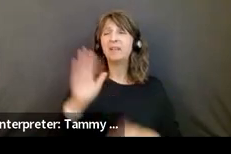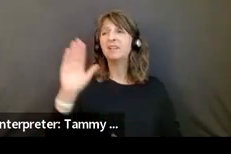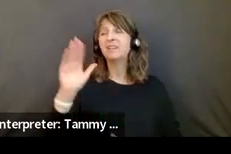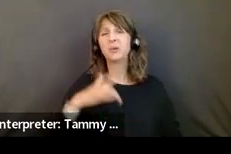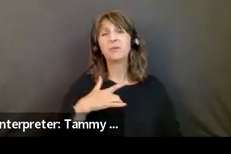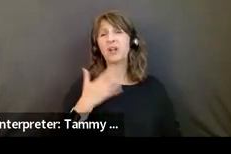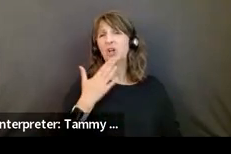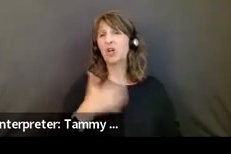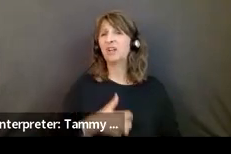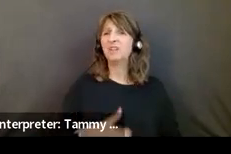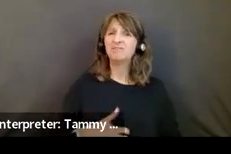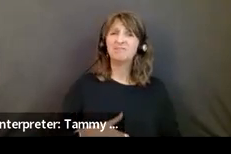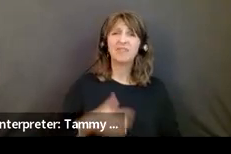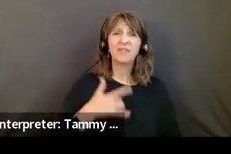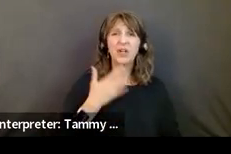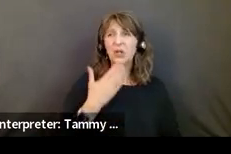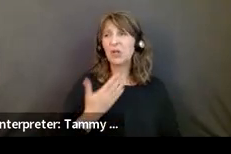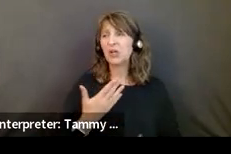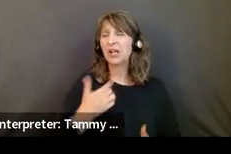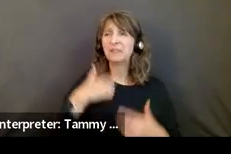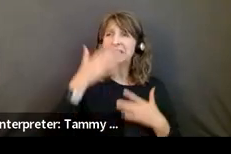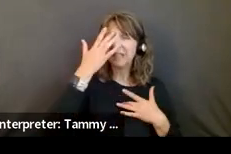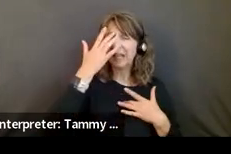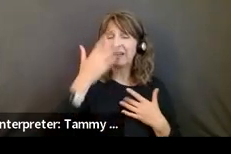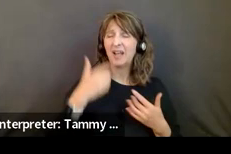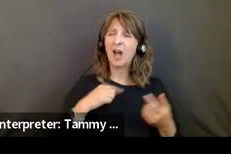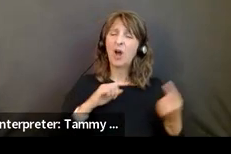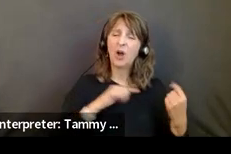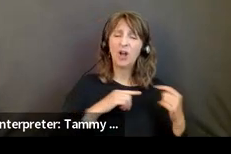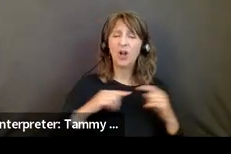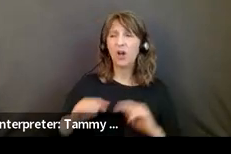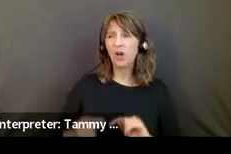They don't participate in cloud. They don't have a social life. They might not, have socialized with their peers.